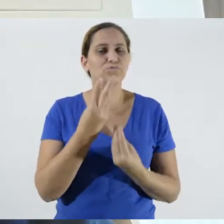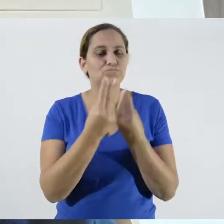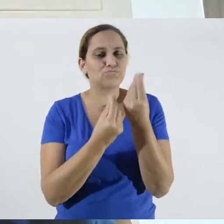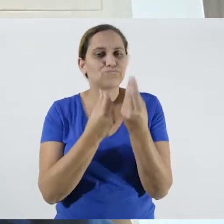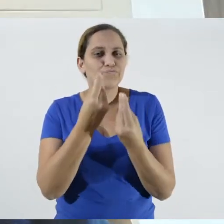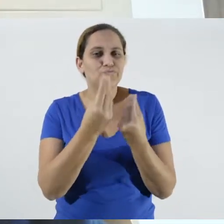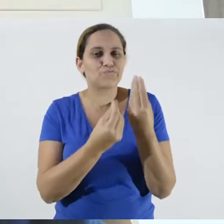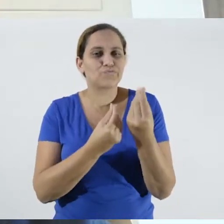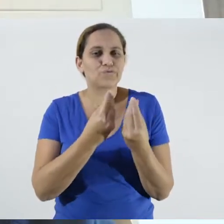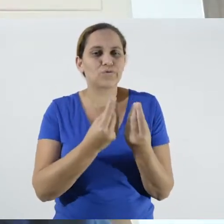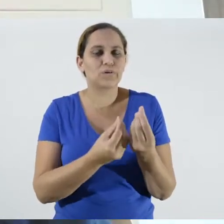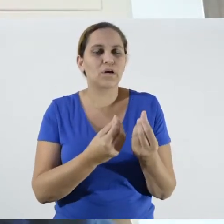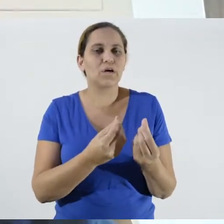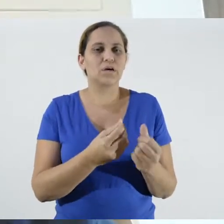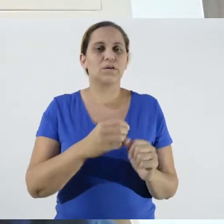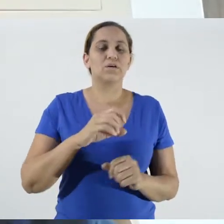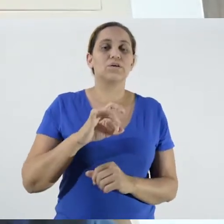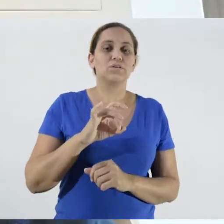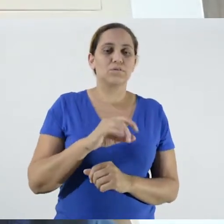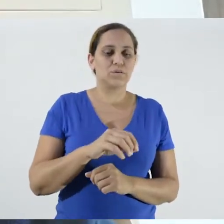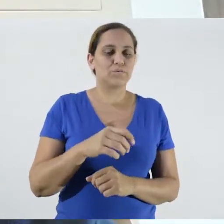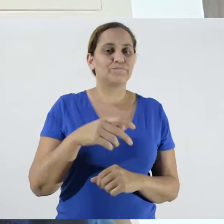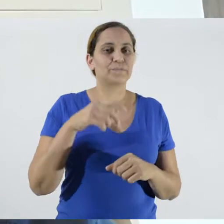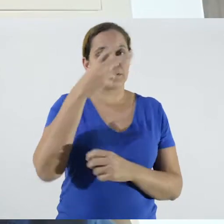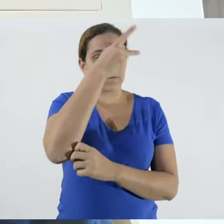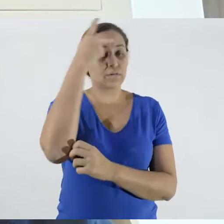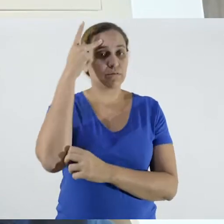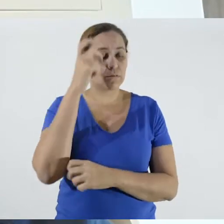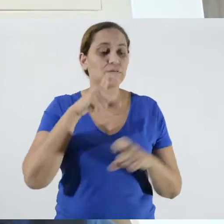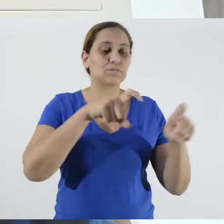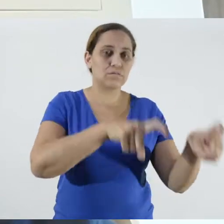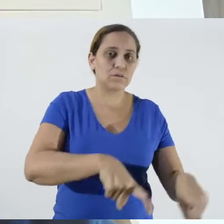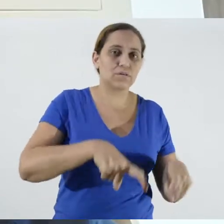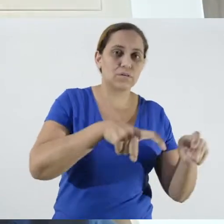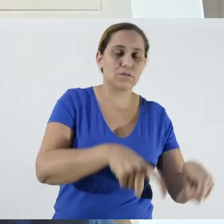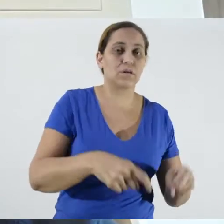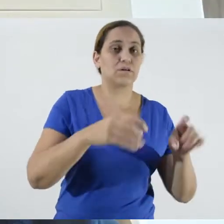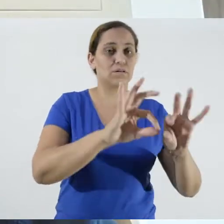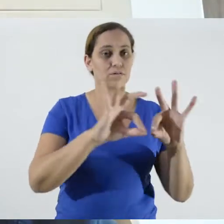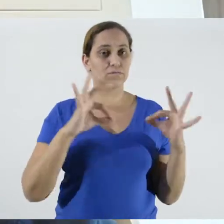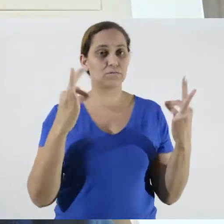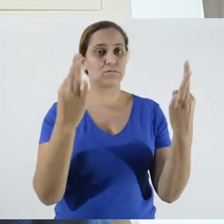producers and their families, but to his employees as well. Therefore,